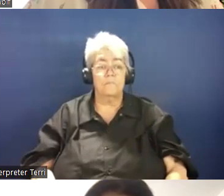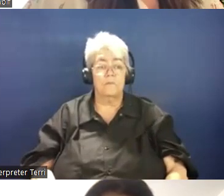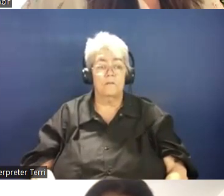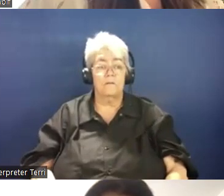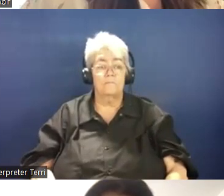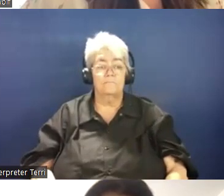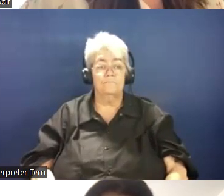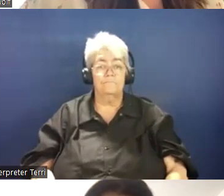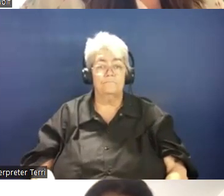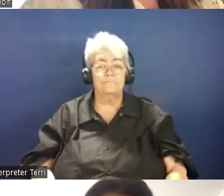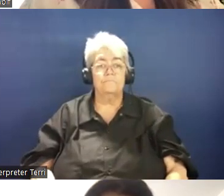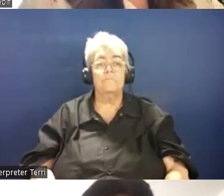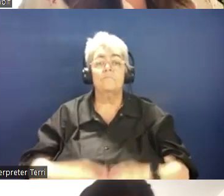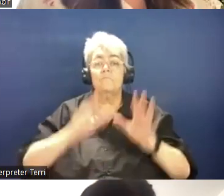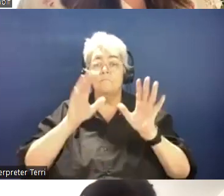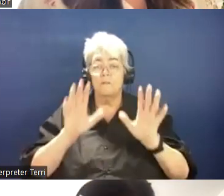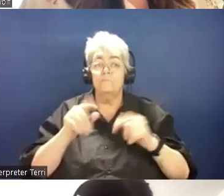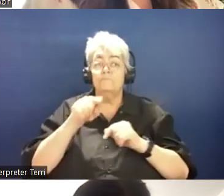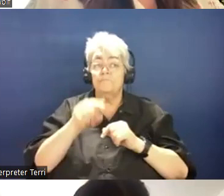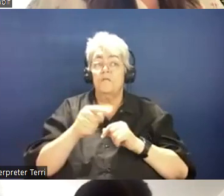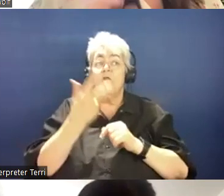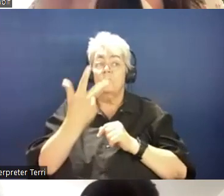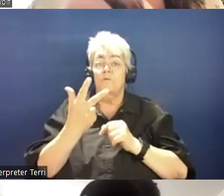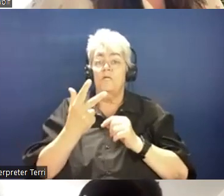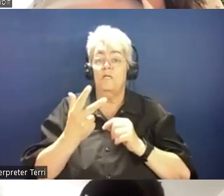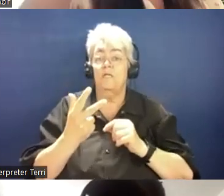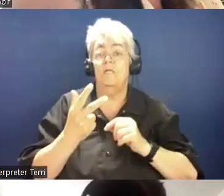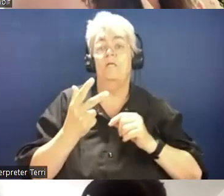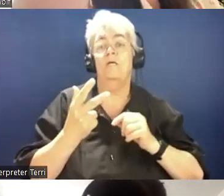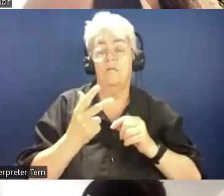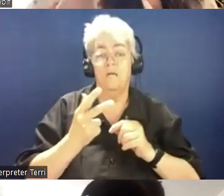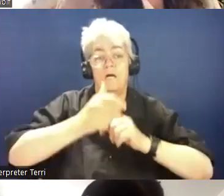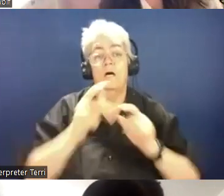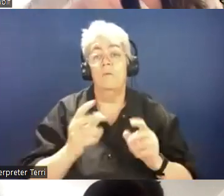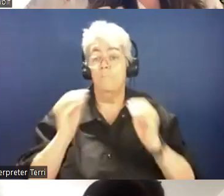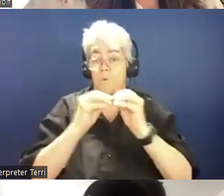So there were 3 other additional or 3 other bills. So there were 6, I think I said 5 before.